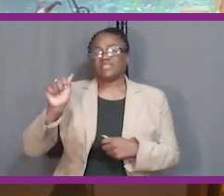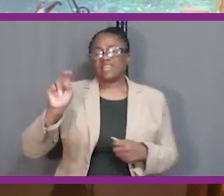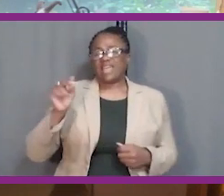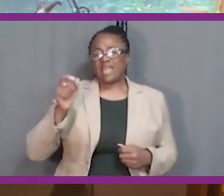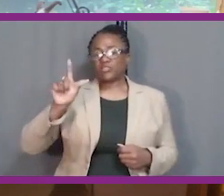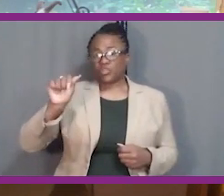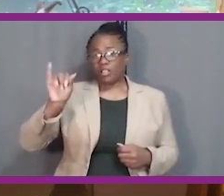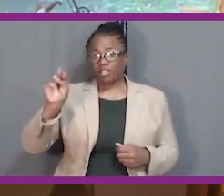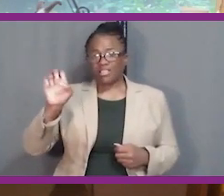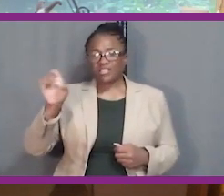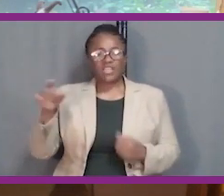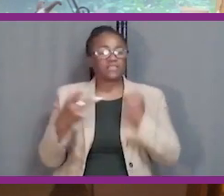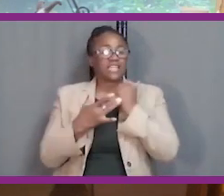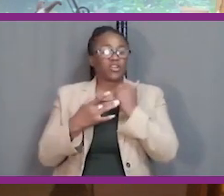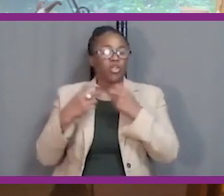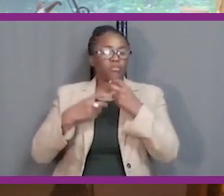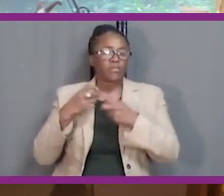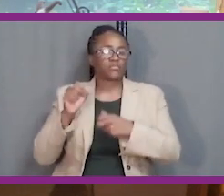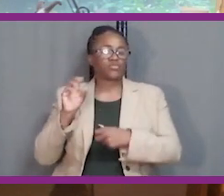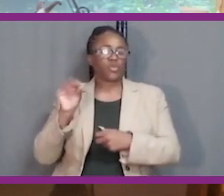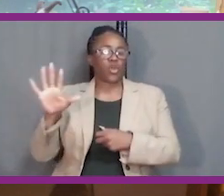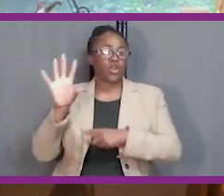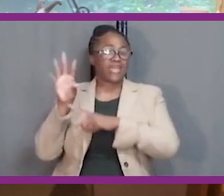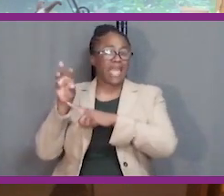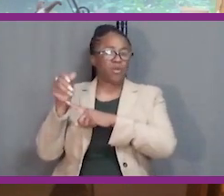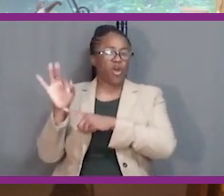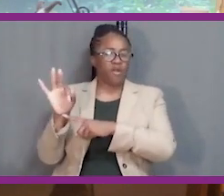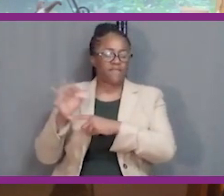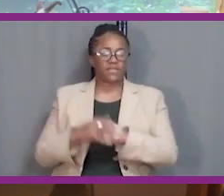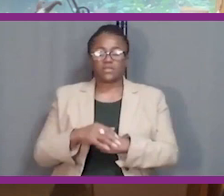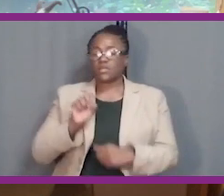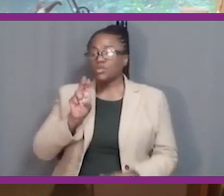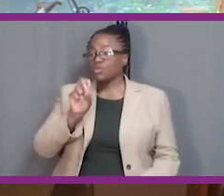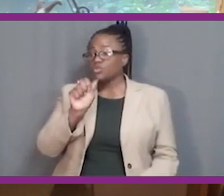is a disability rights activist and civil rights leader. She is the CEO of Mobility International